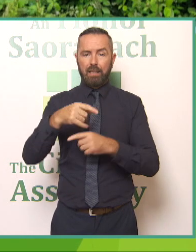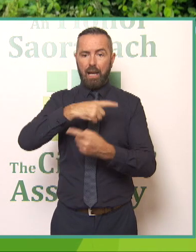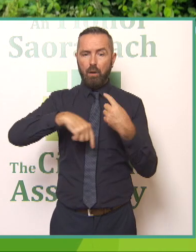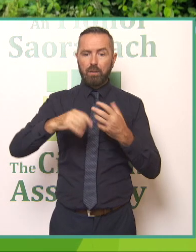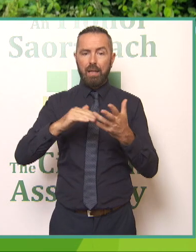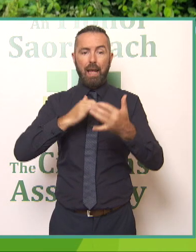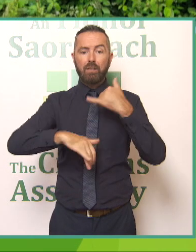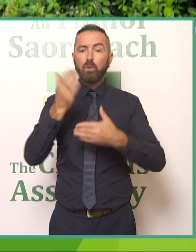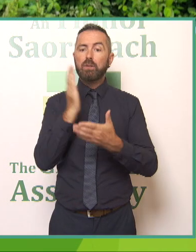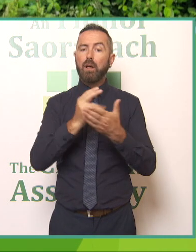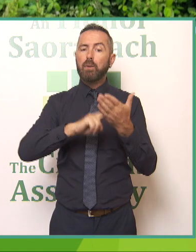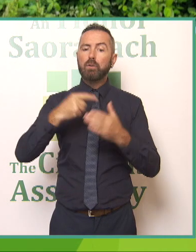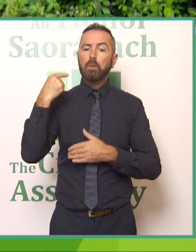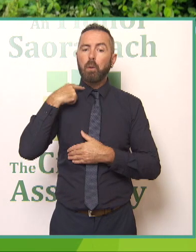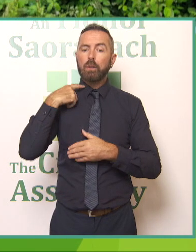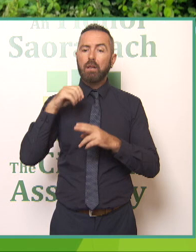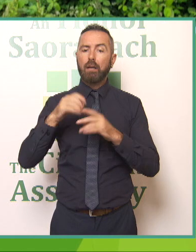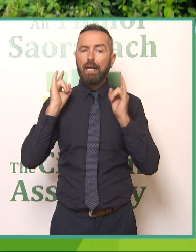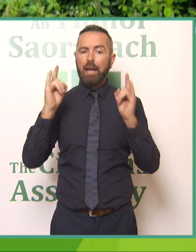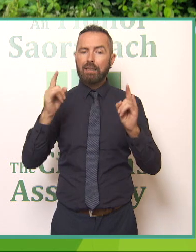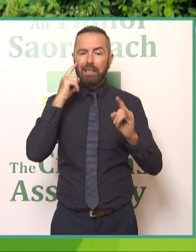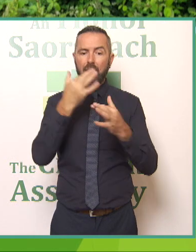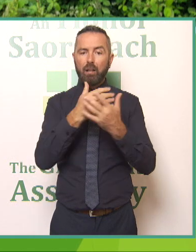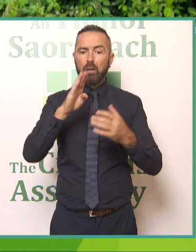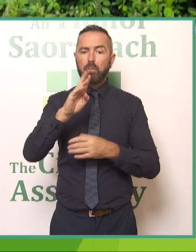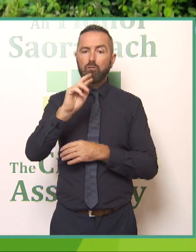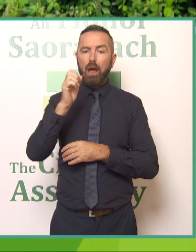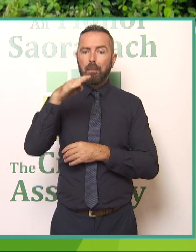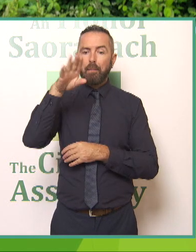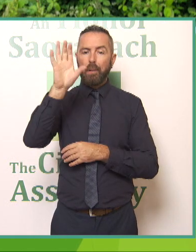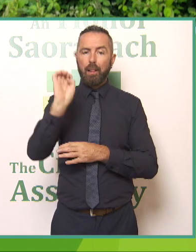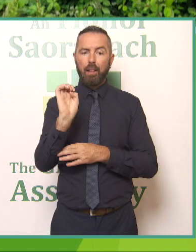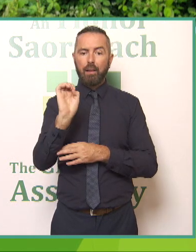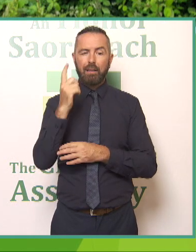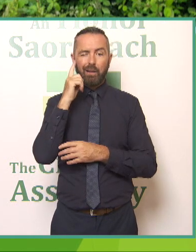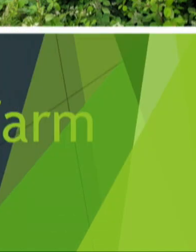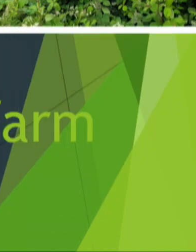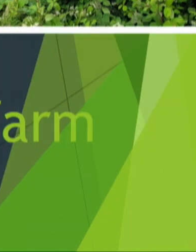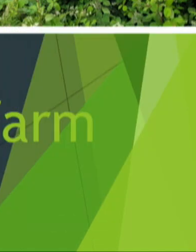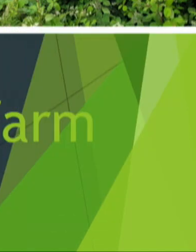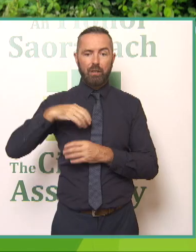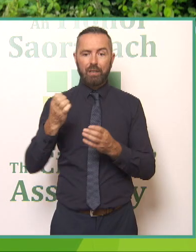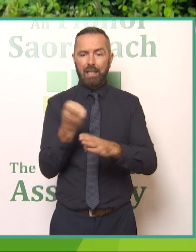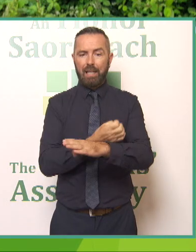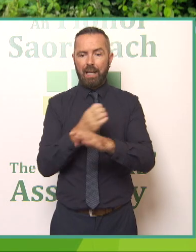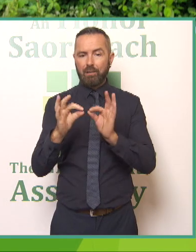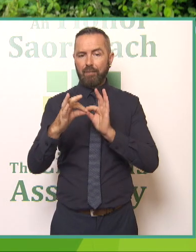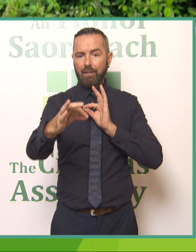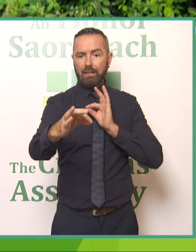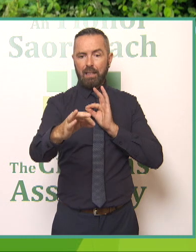hedgerows so all that's all you can see brown Bel Air is coming up close to the electric fences on the right hand side there's a drain run there too which you wouldn't even